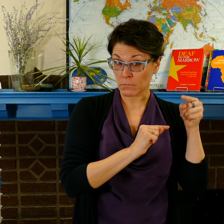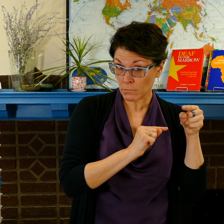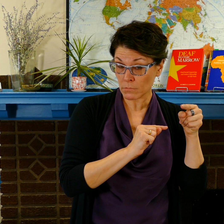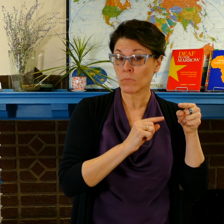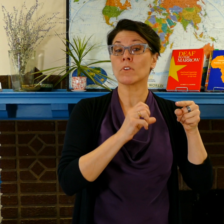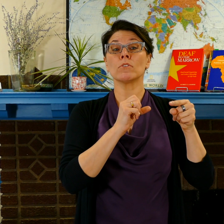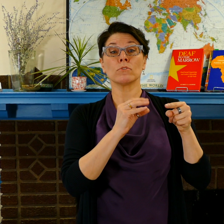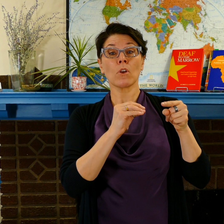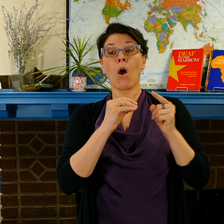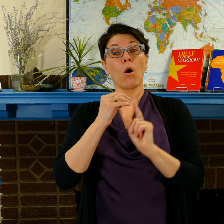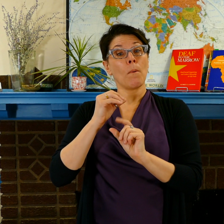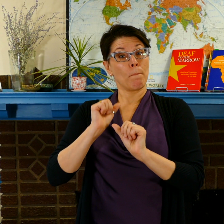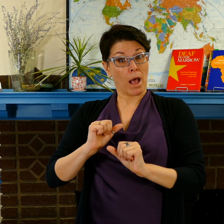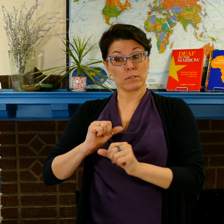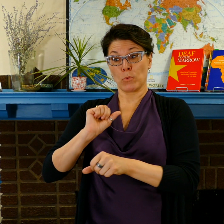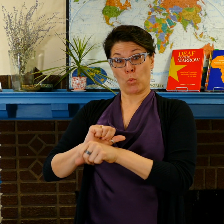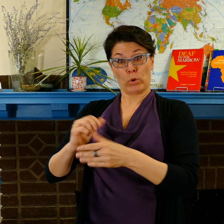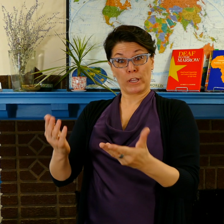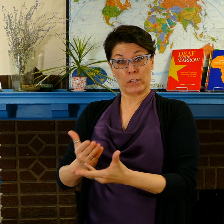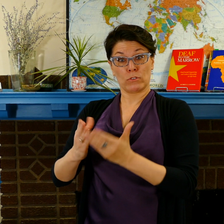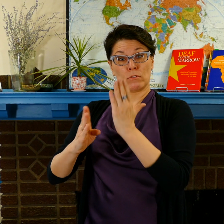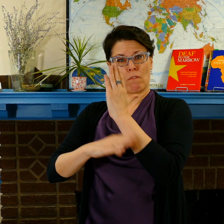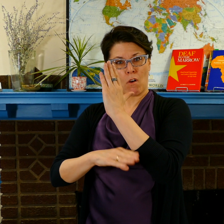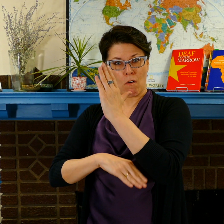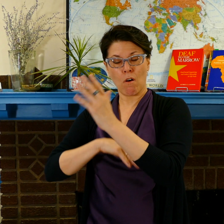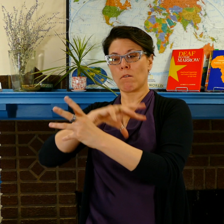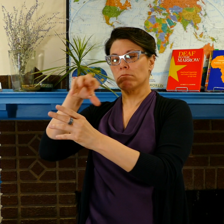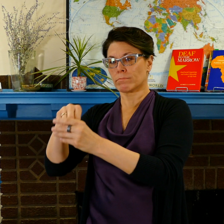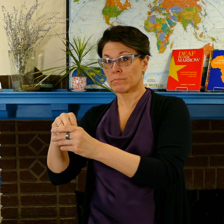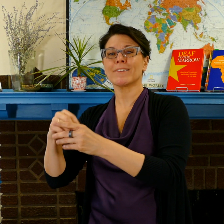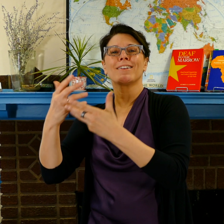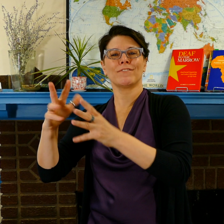So after students conduct their practicum placement in Washington, DC, they might then